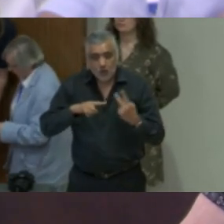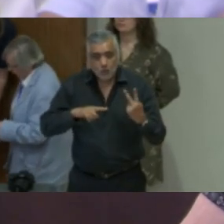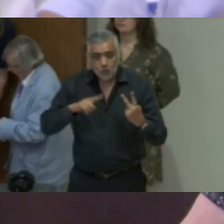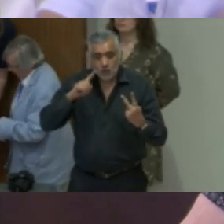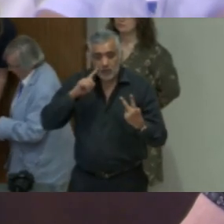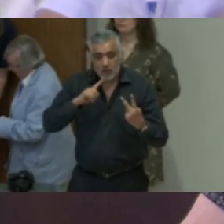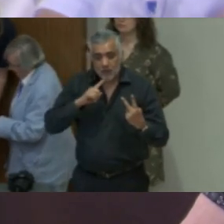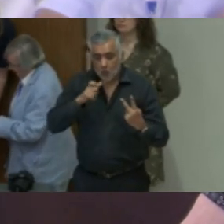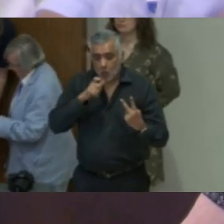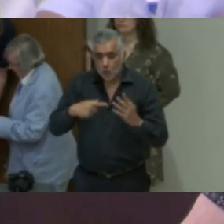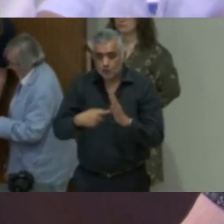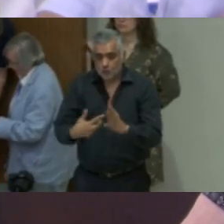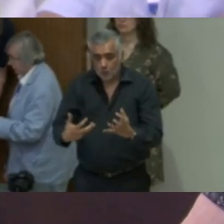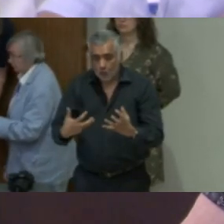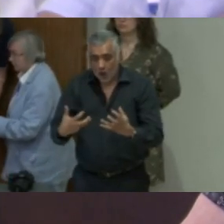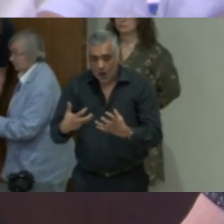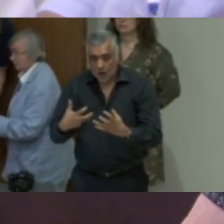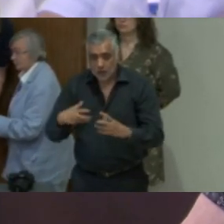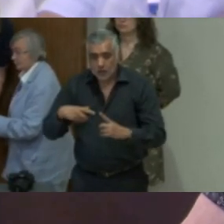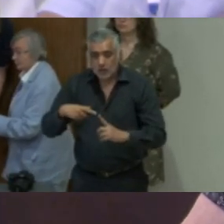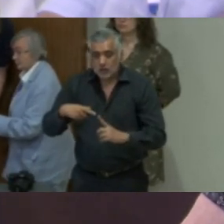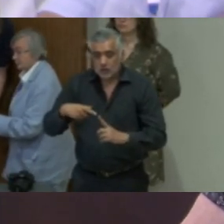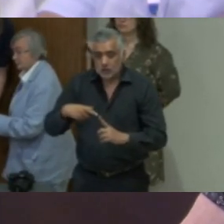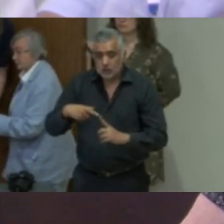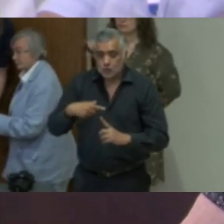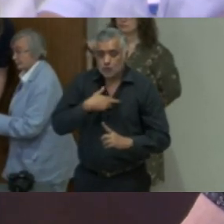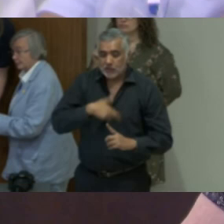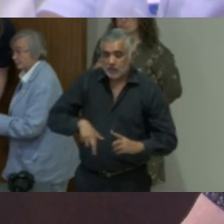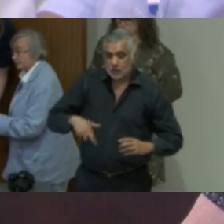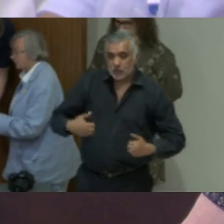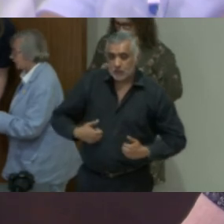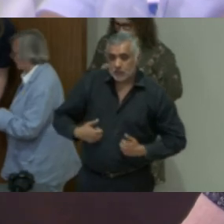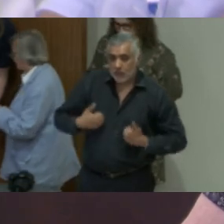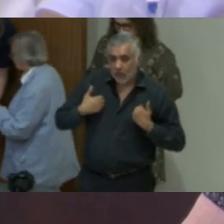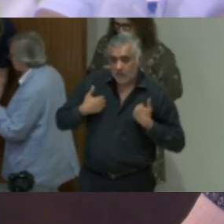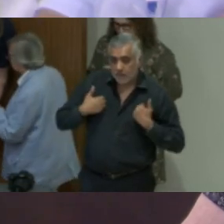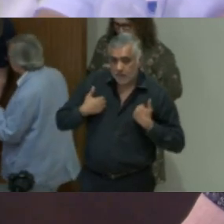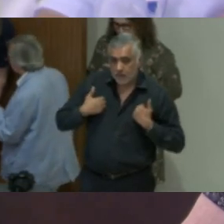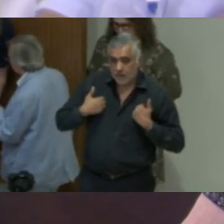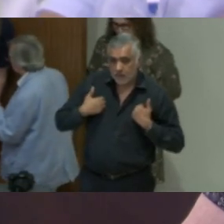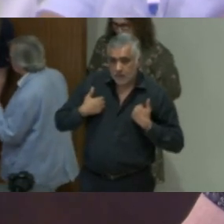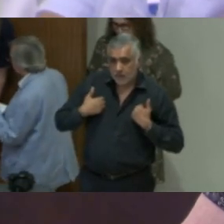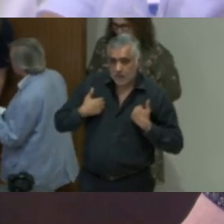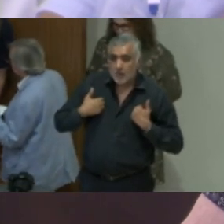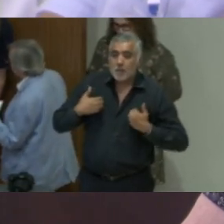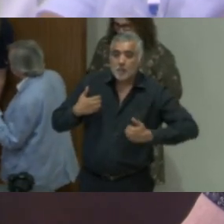religious life and the diocese. But... after approaching all the necessary structures nobody's willing to take